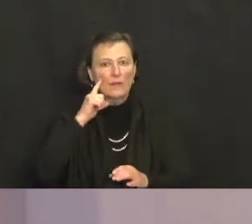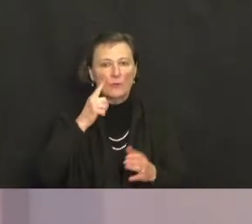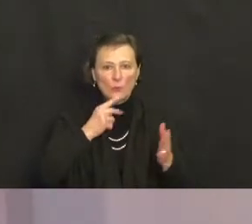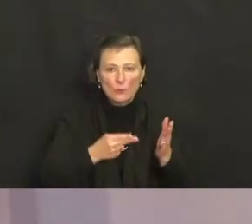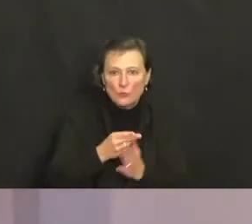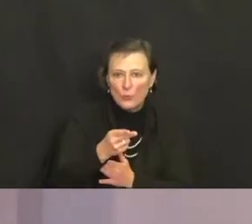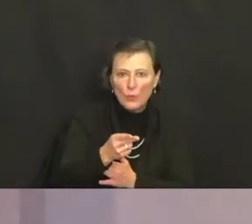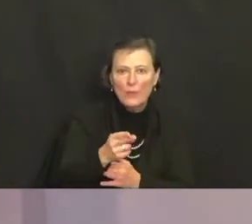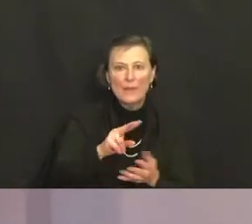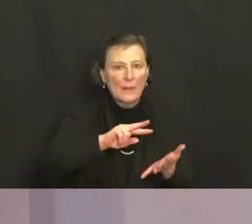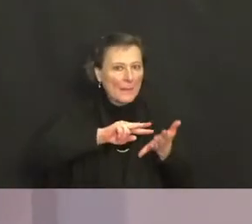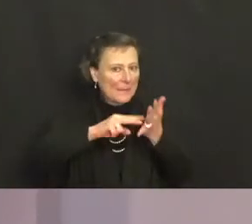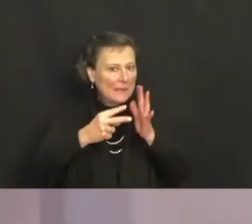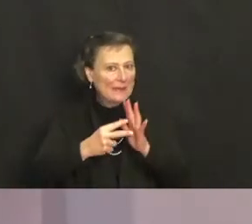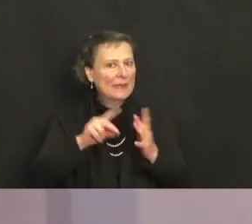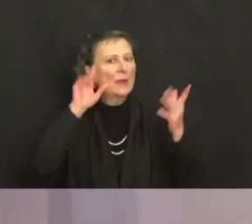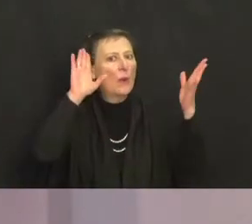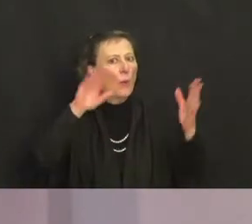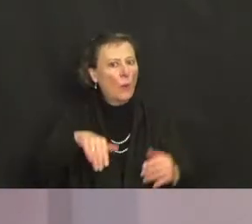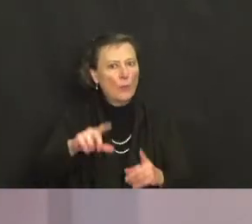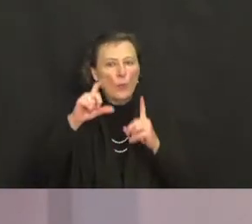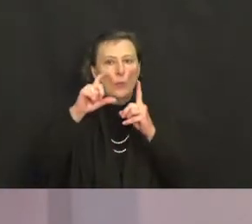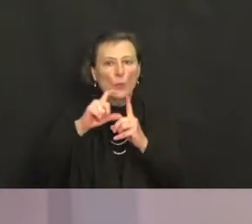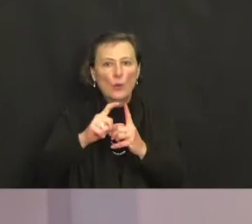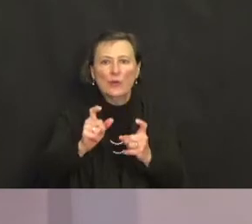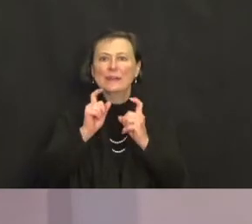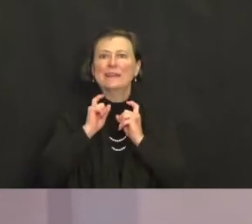May these words give us courage and hope.